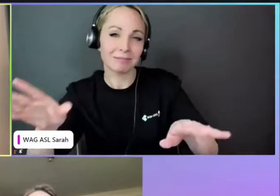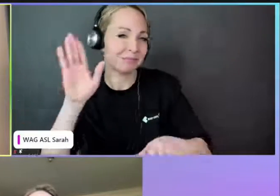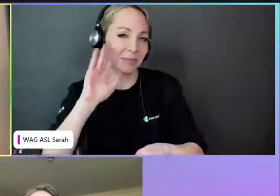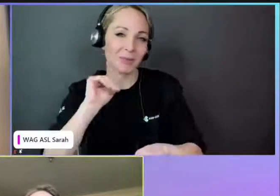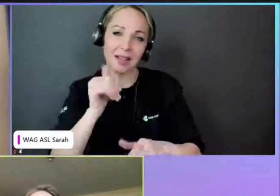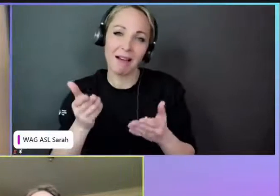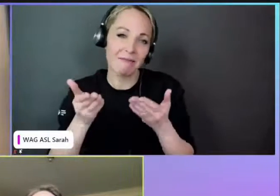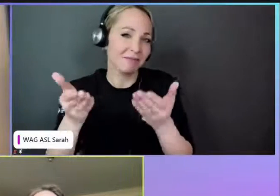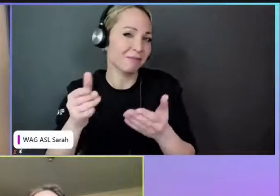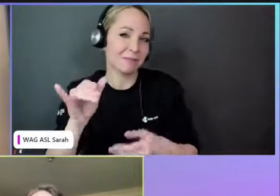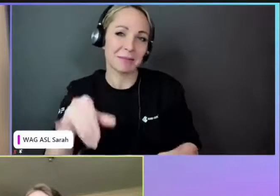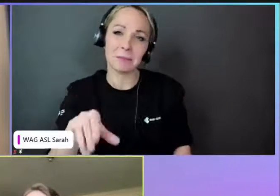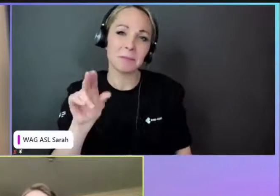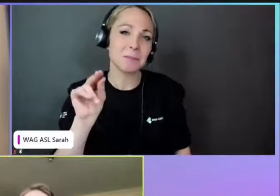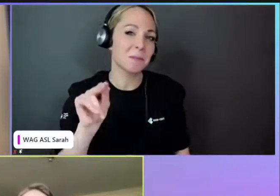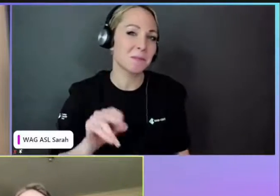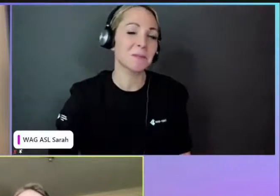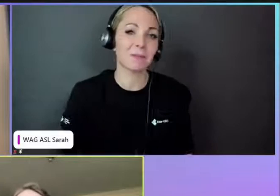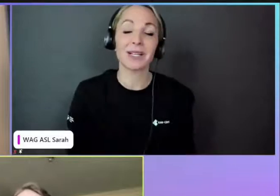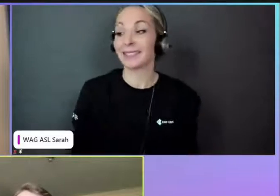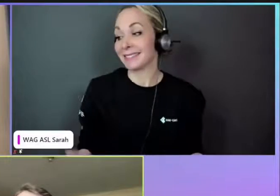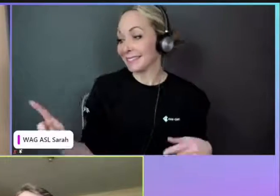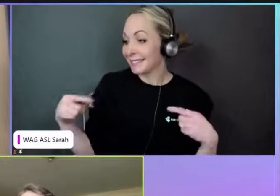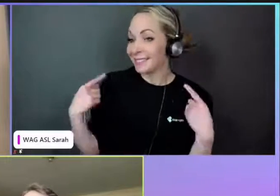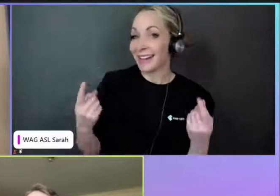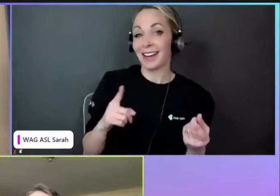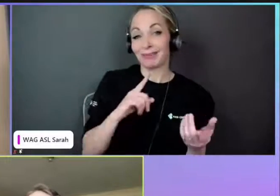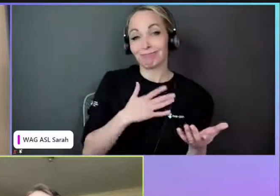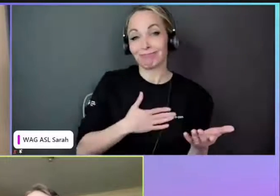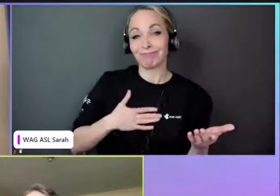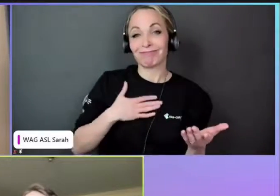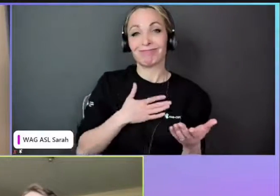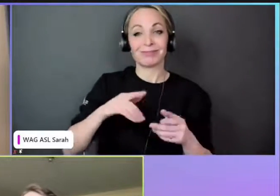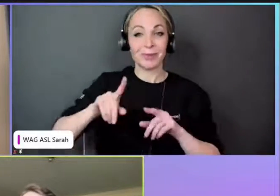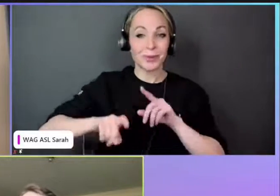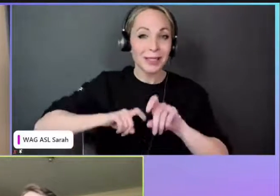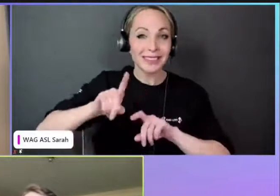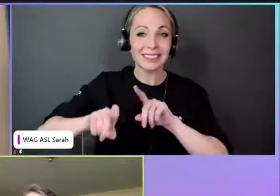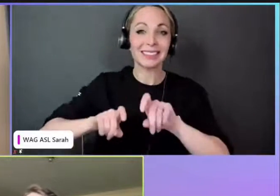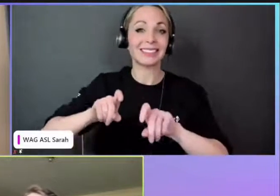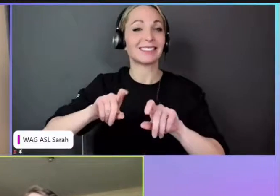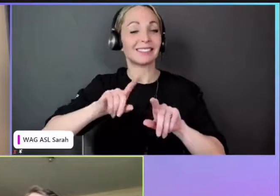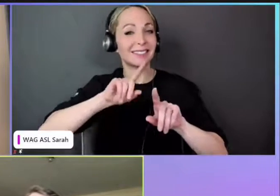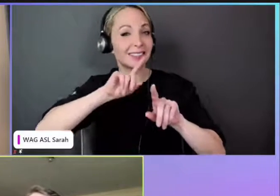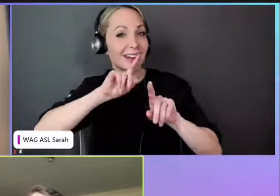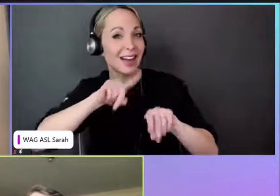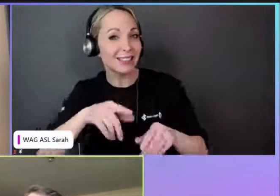So far, this has been an entertaining Q and A session, according to Diane, so thank you for that.